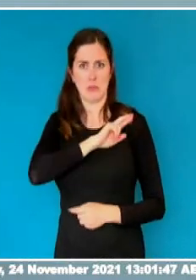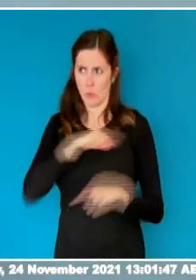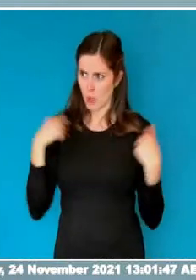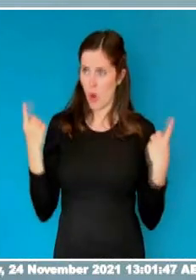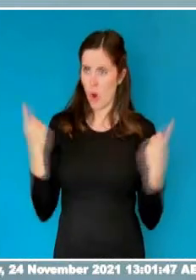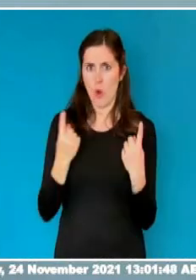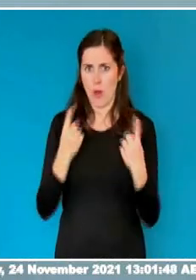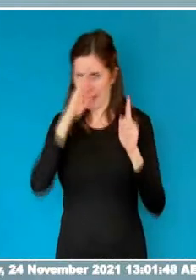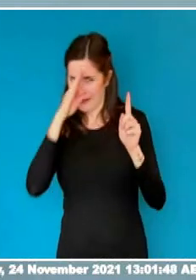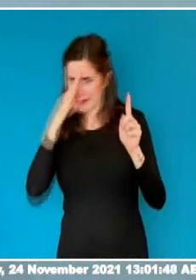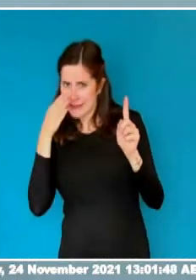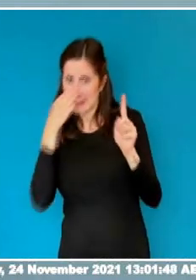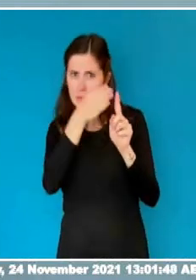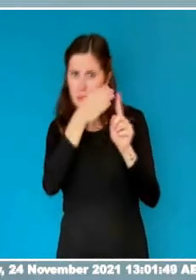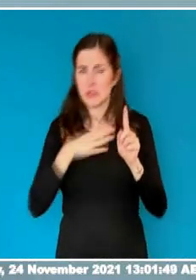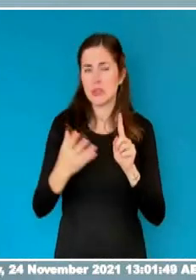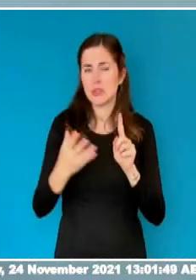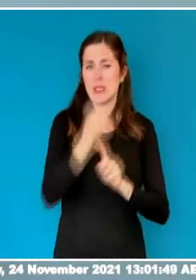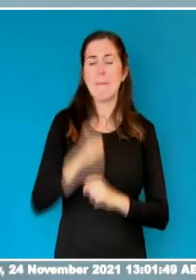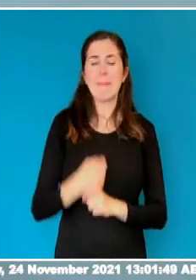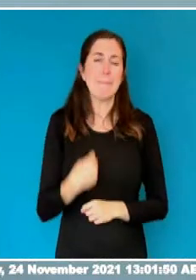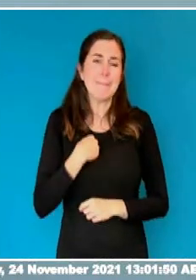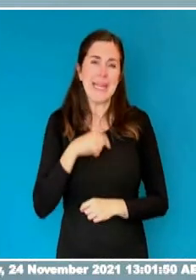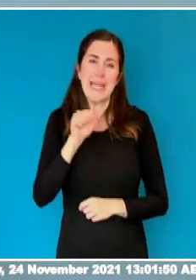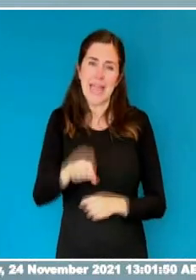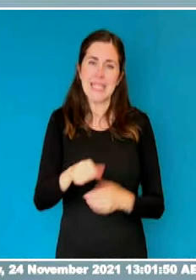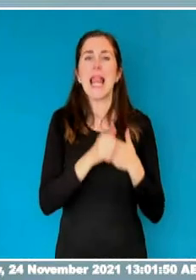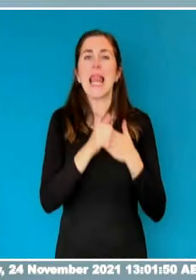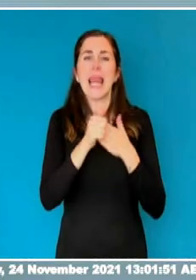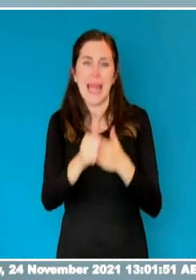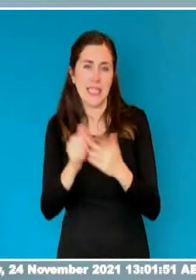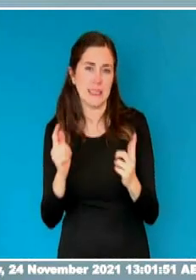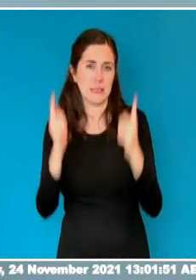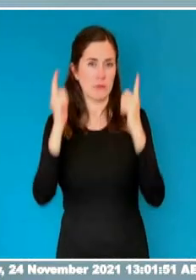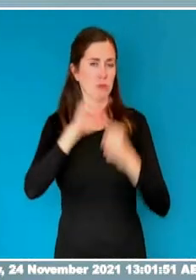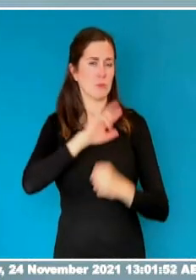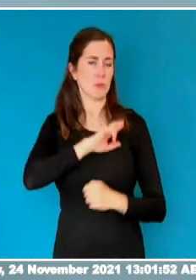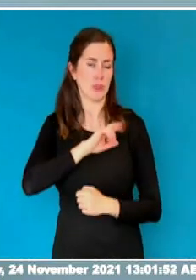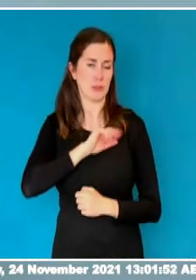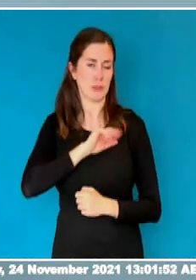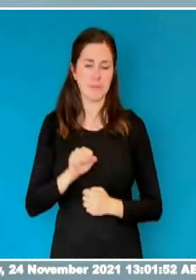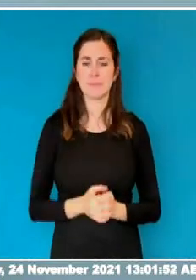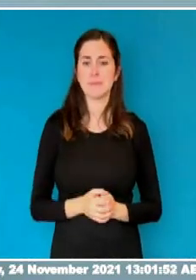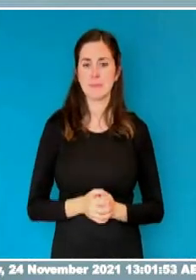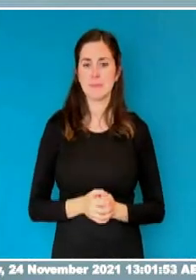But yes, ultimately the Secretary as the accountable authority has that accountability. COMMISSIONER GALBALLY: Thank you.